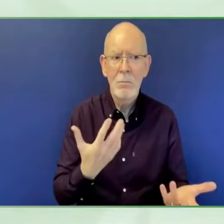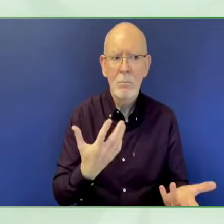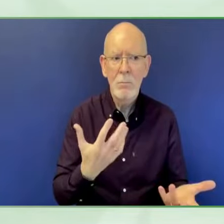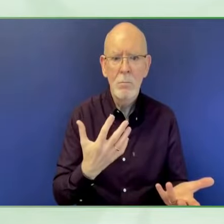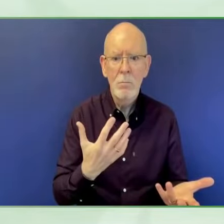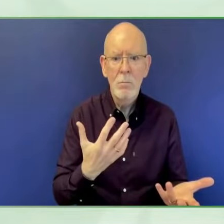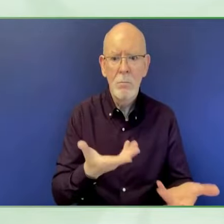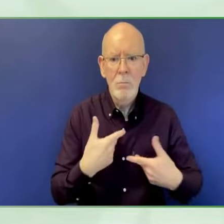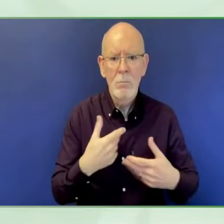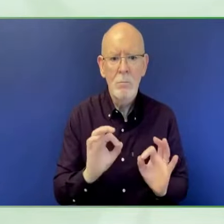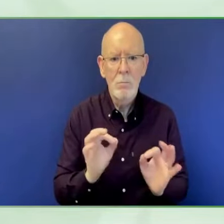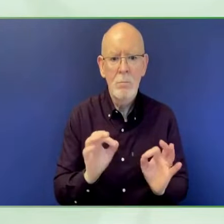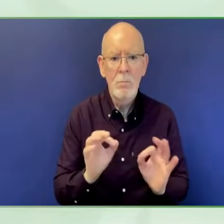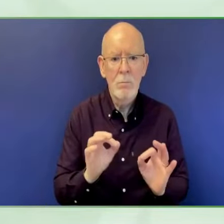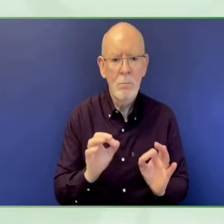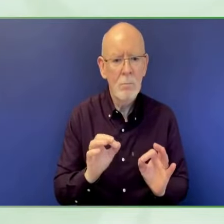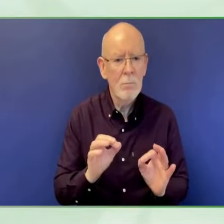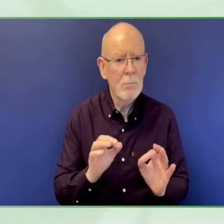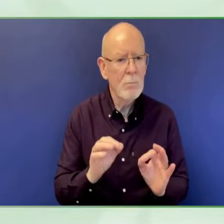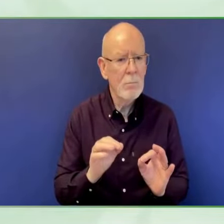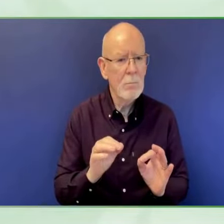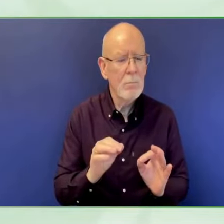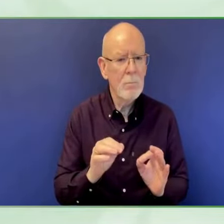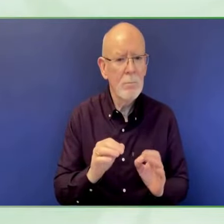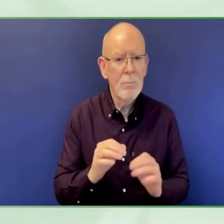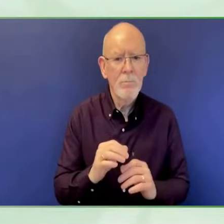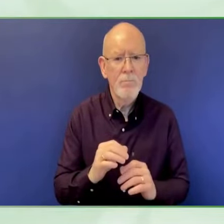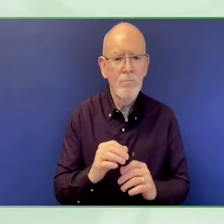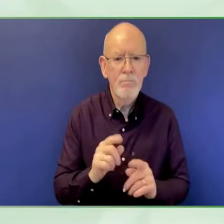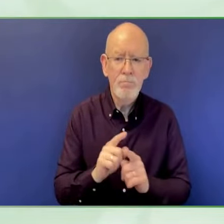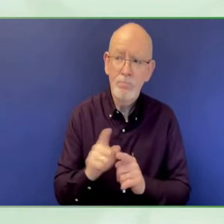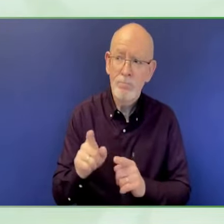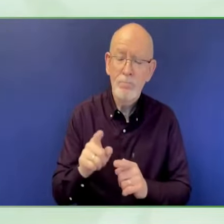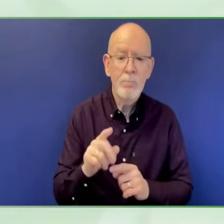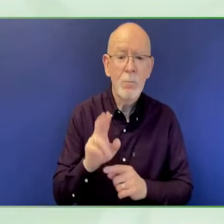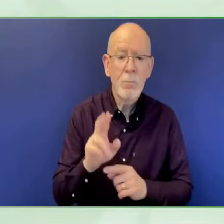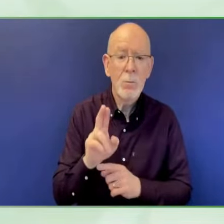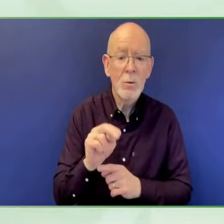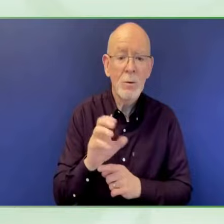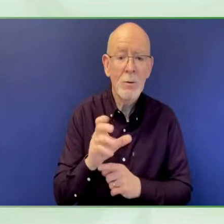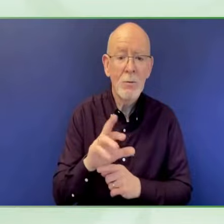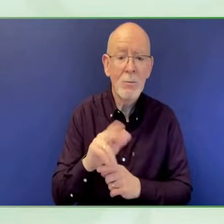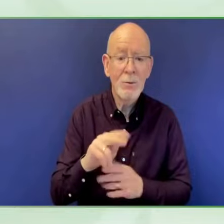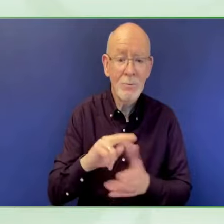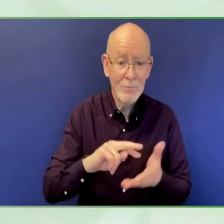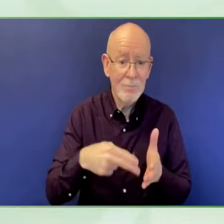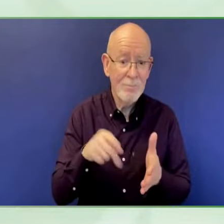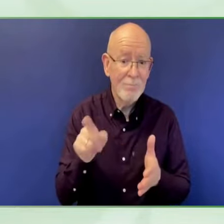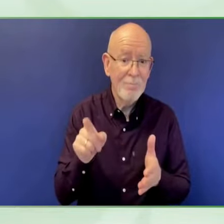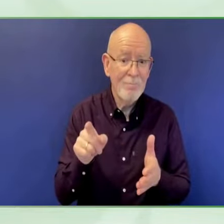possesses as like many things like forced medicalisation.